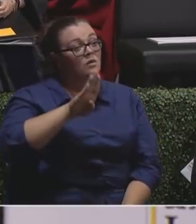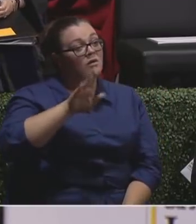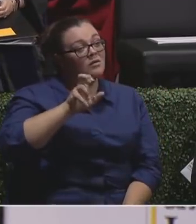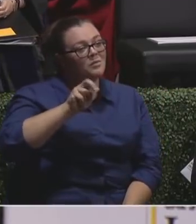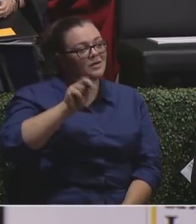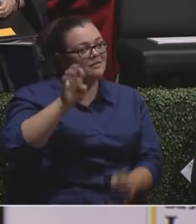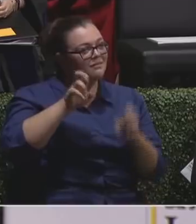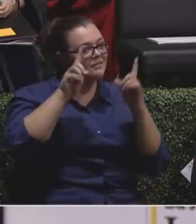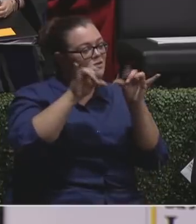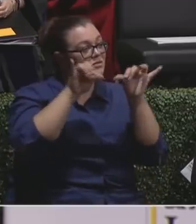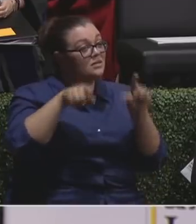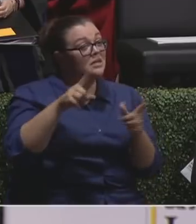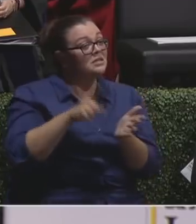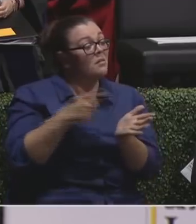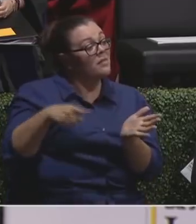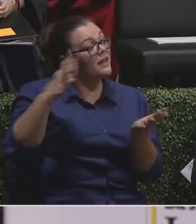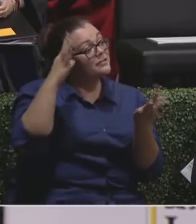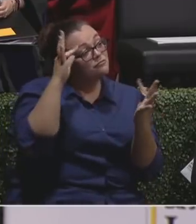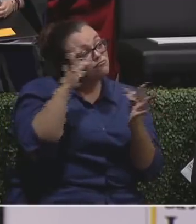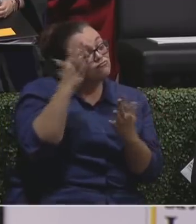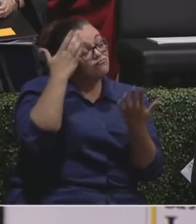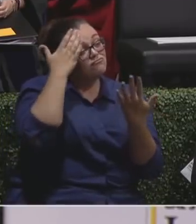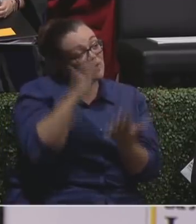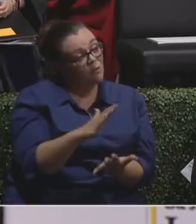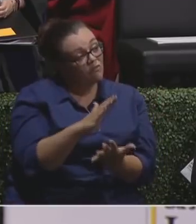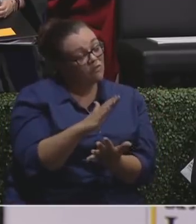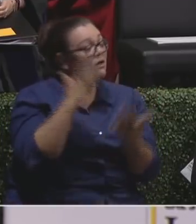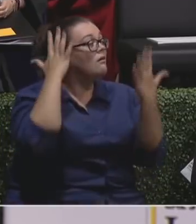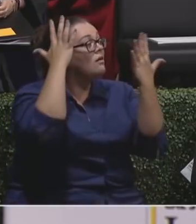SOME OF THE PARENTS AND FAMILIES WE WORK WITH OR WILL WORK WITH IN URBAN EDUCATION JUST DO NOT KNOW.